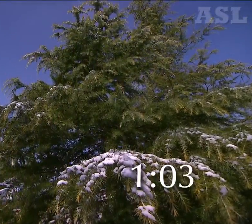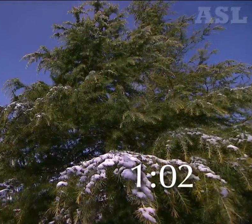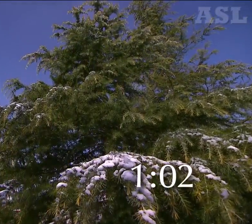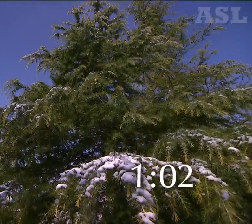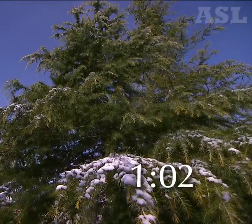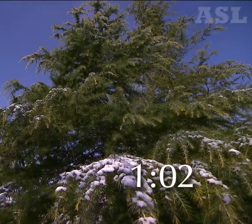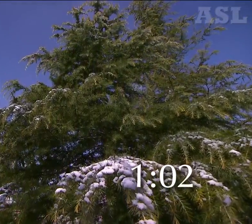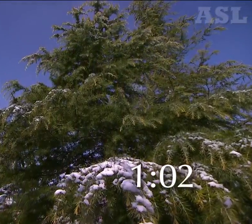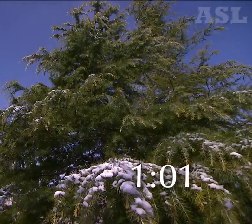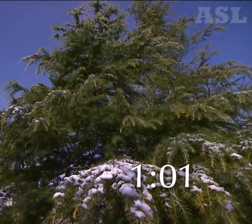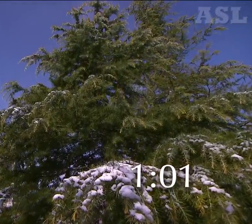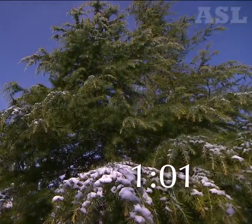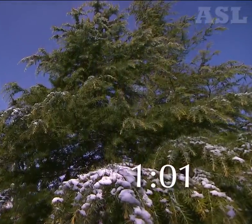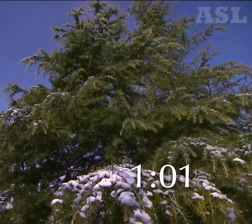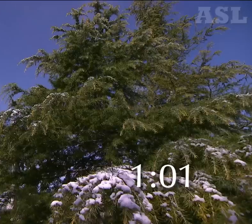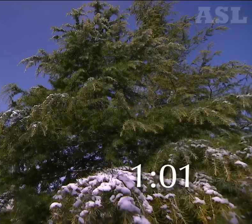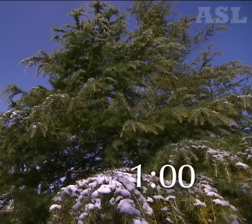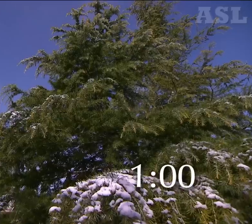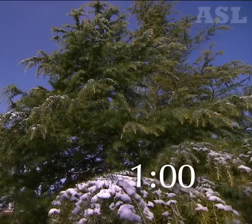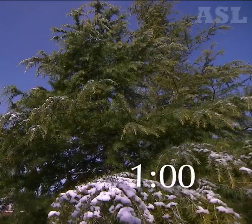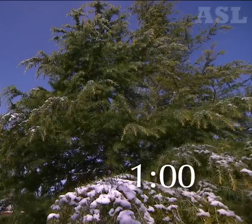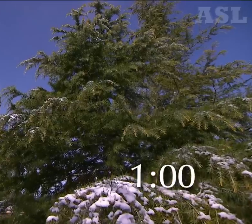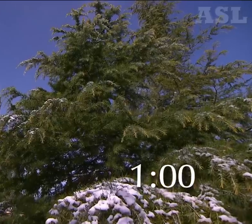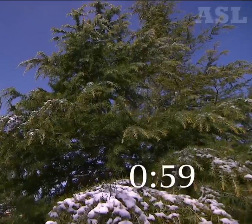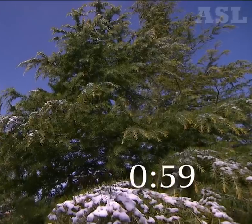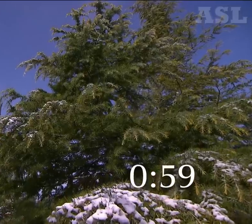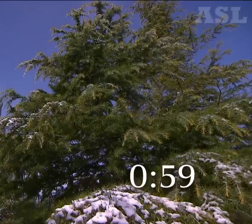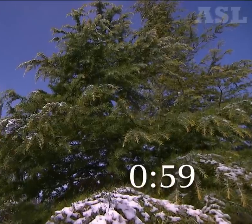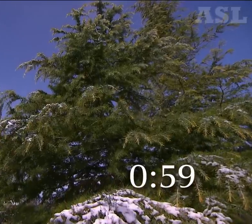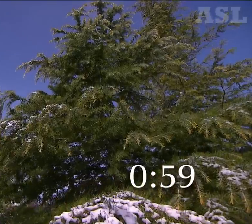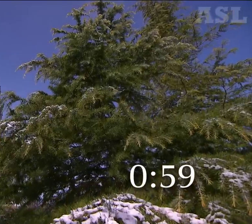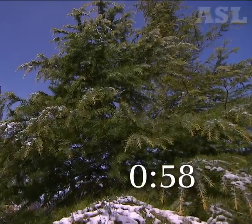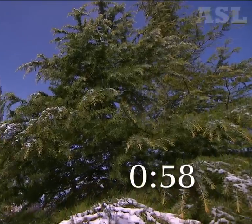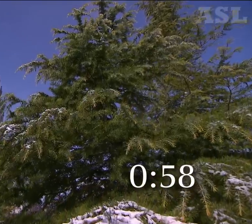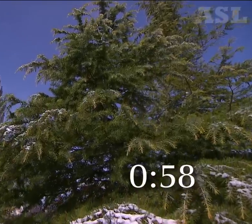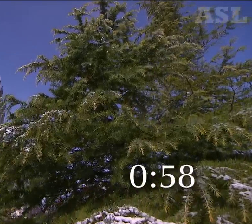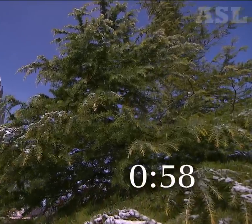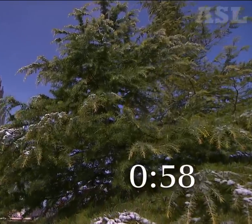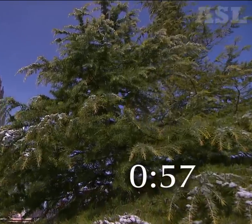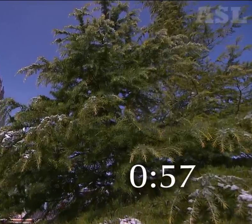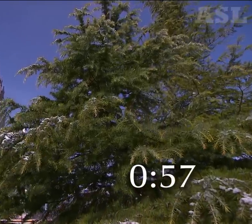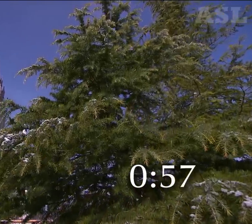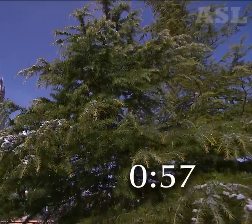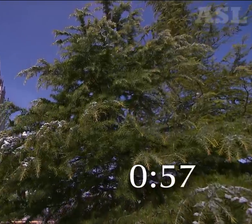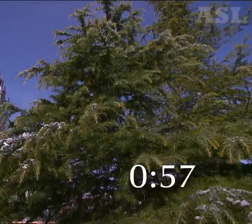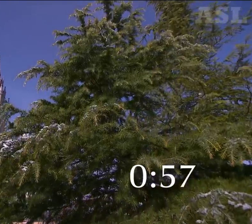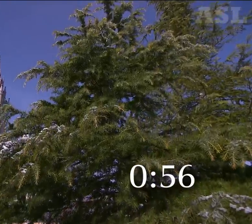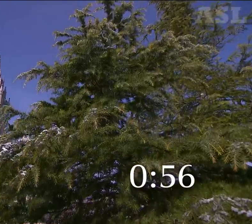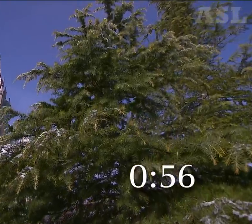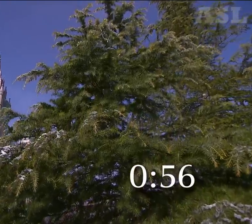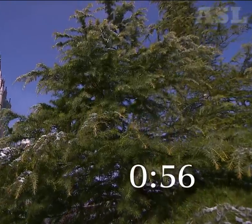THIS IS THE ENGLISH CLOSED CAPTION CHANNEL OF THE CHURCH OF JESUS CHRIST OF LATTER-DAY SAINTS.